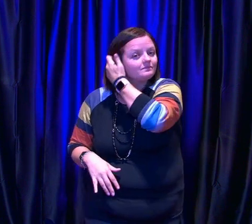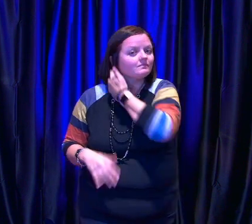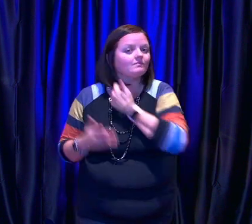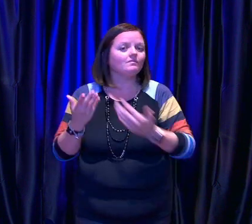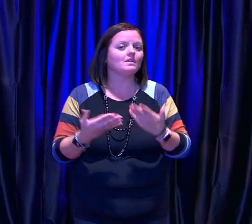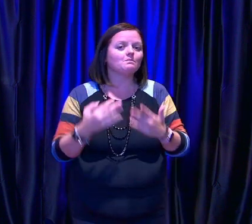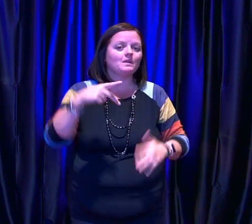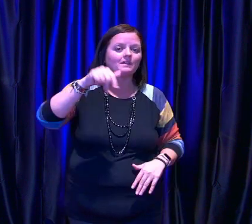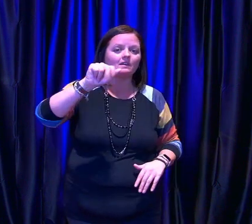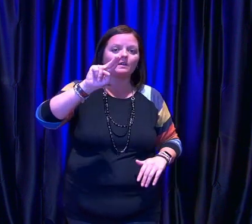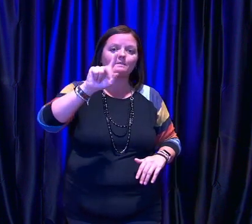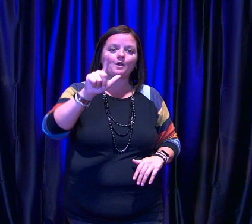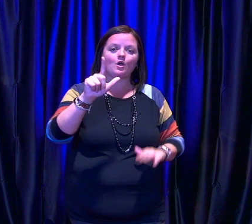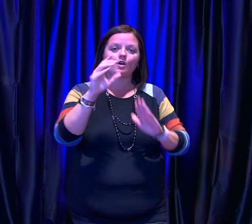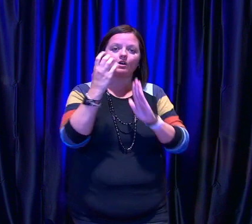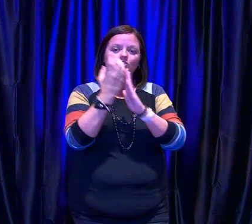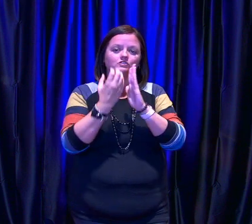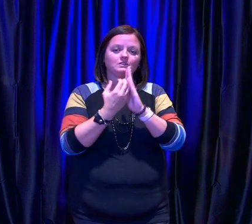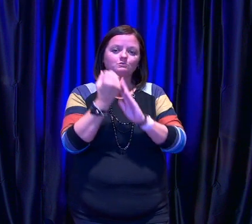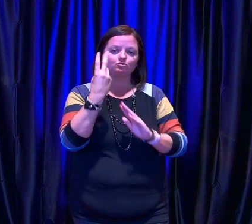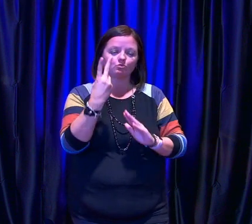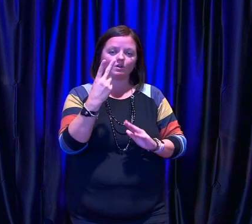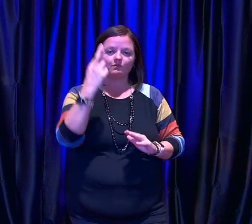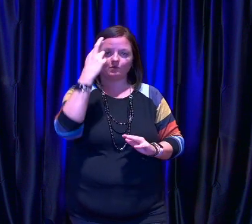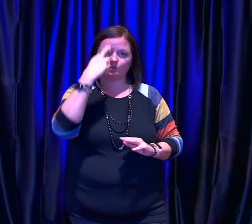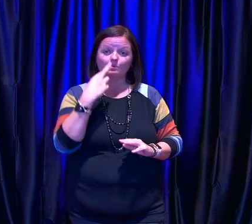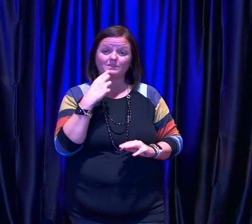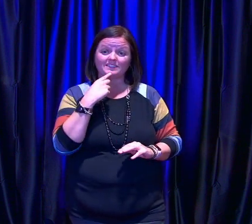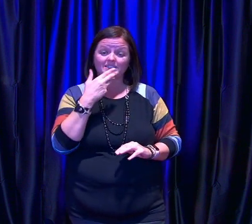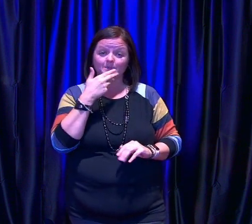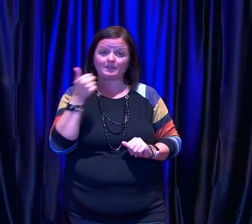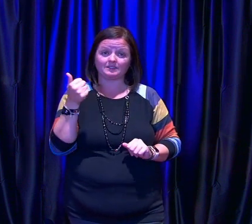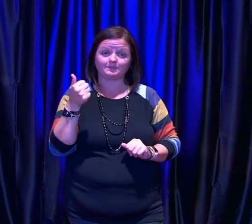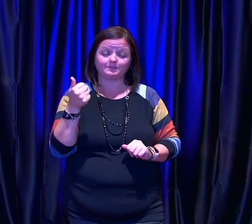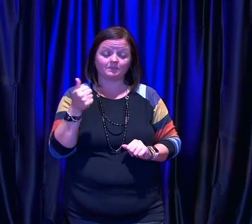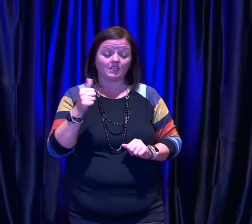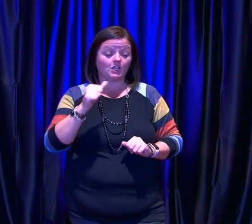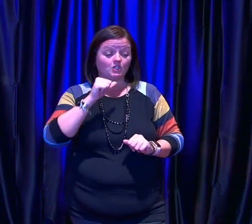in chapter 12 of romans says it best don't let the world